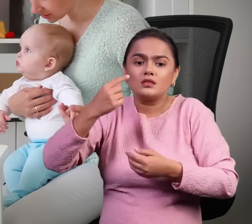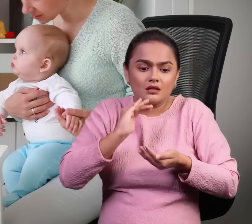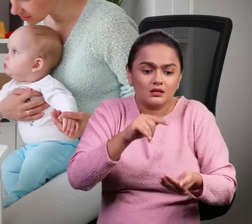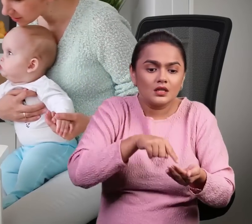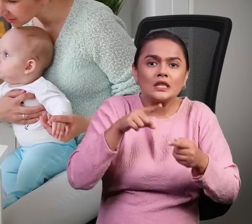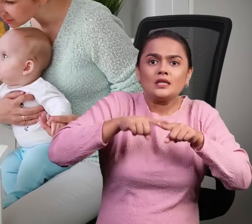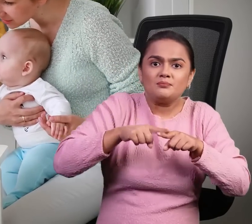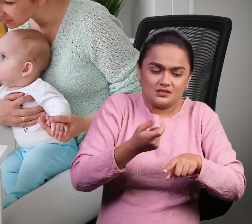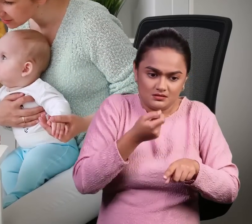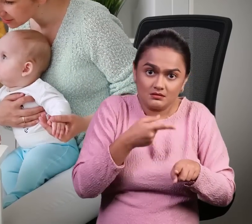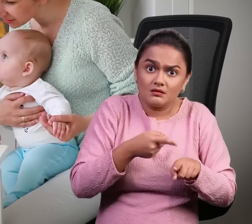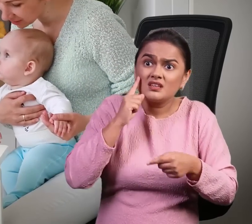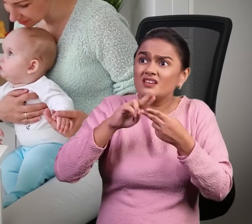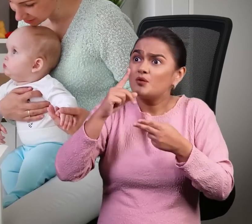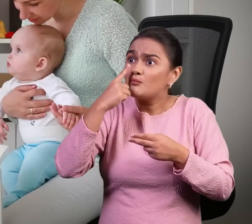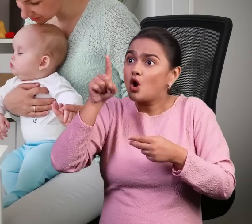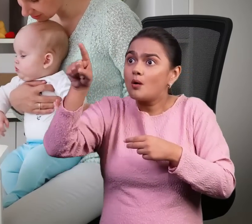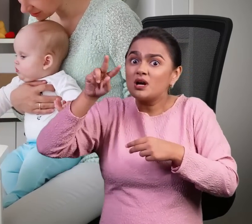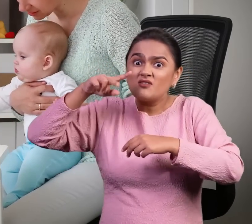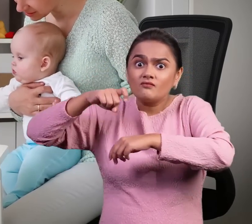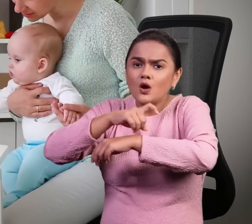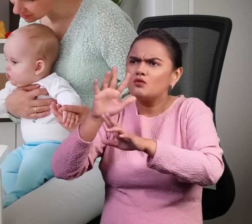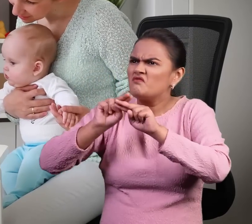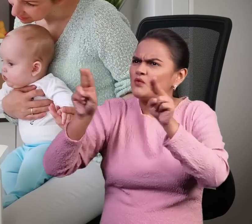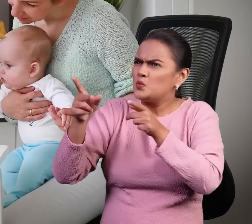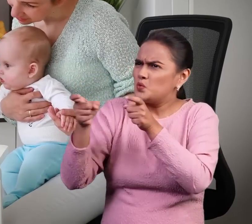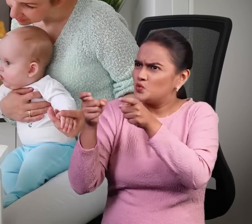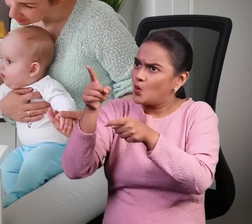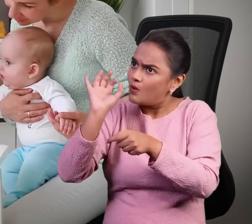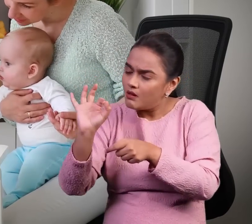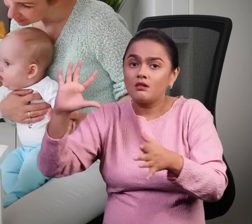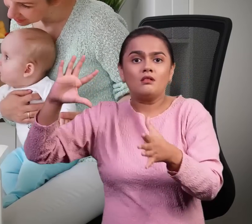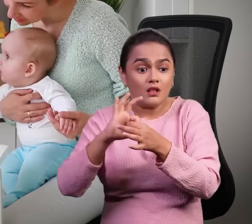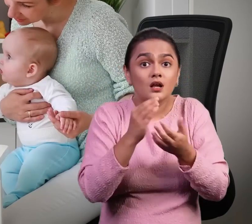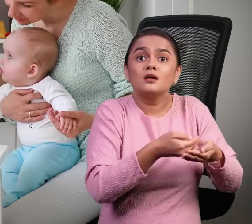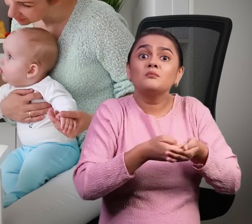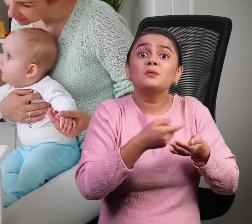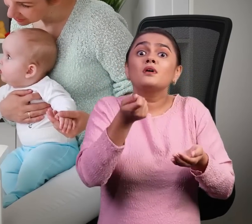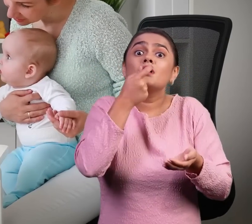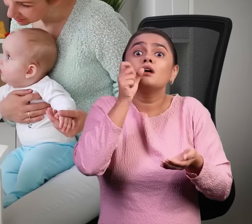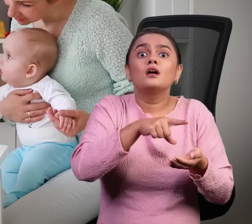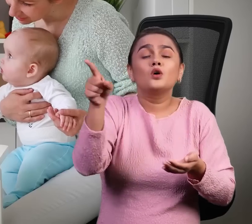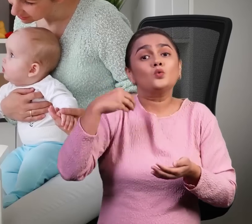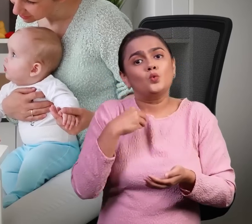what medicine should be prescribed for the child? What should be prescribed if the virus is completely under control?